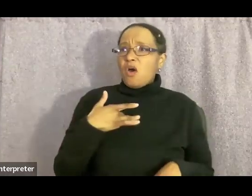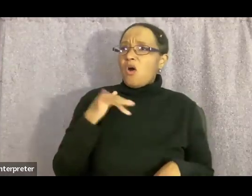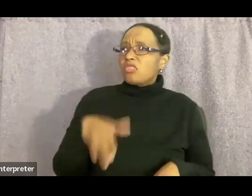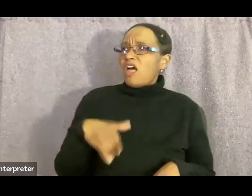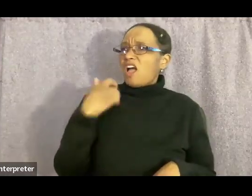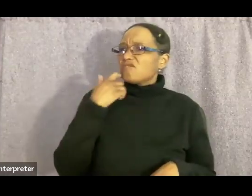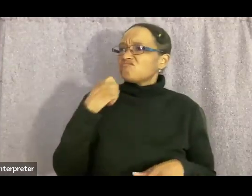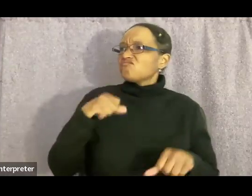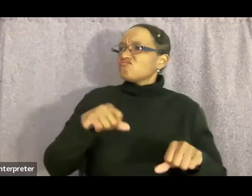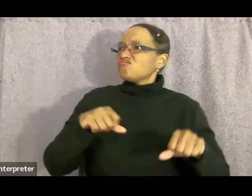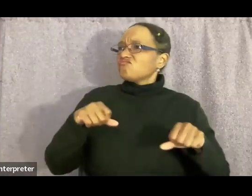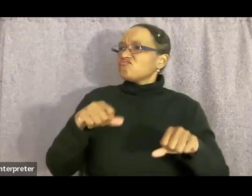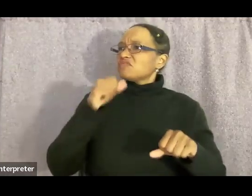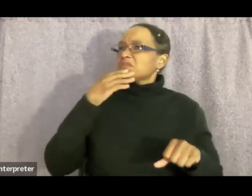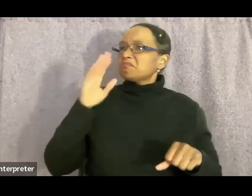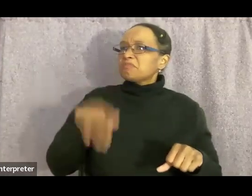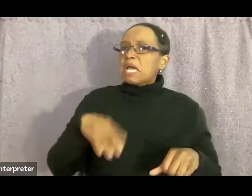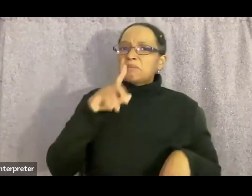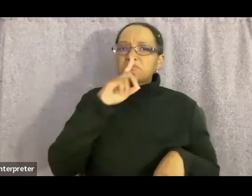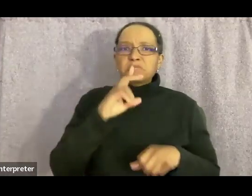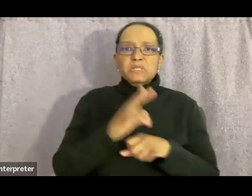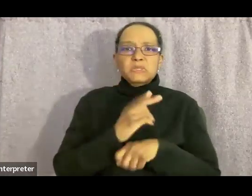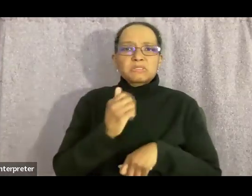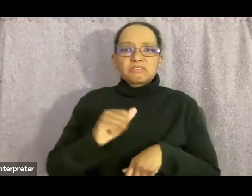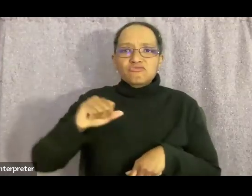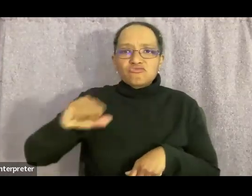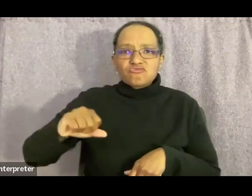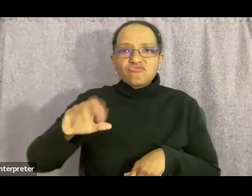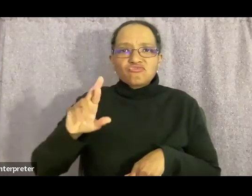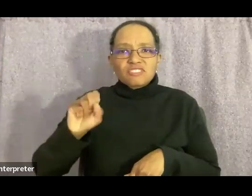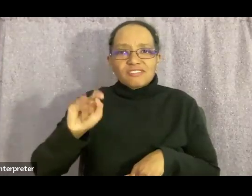and you weren't using any resistance, maybe on this set you can add resistance.